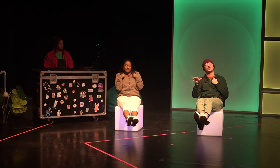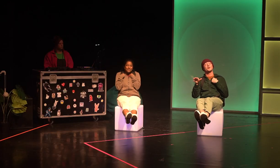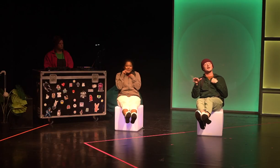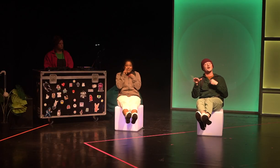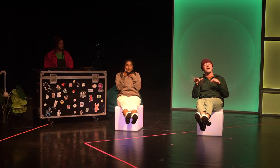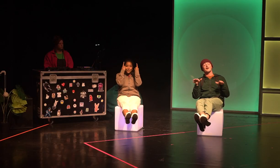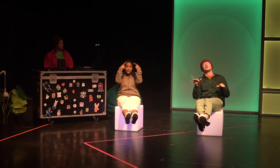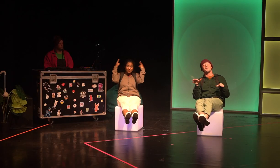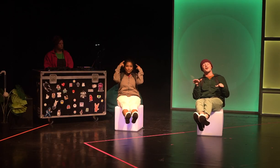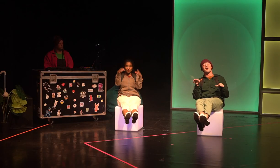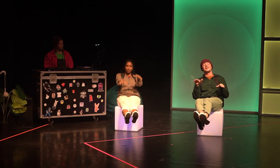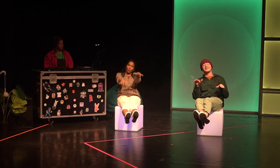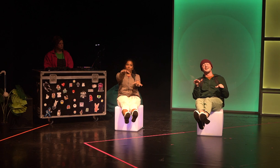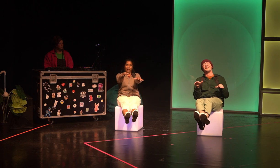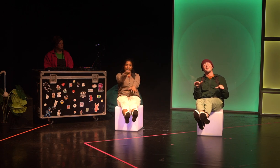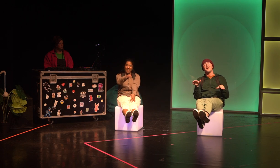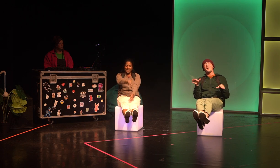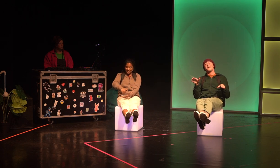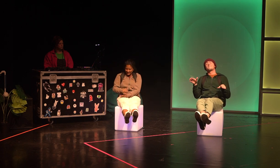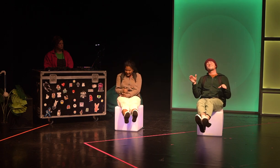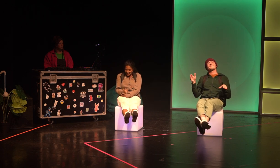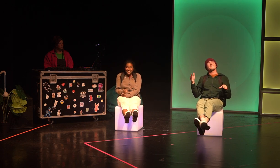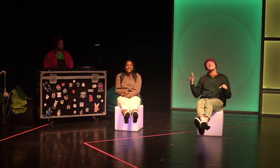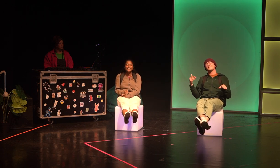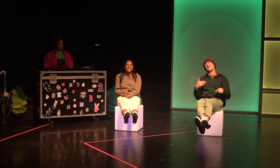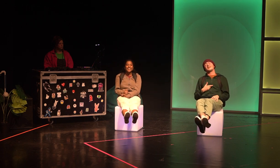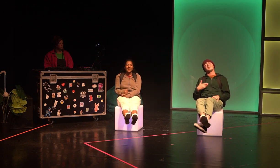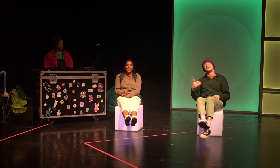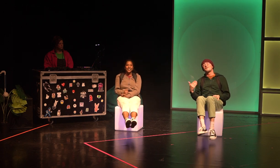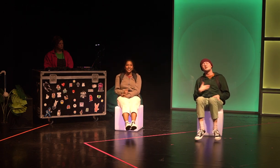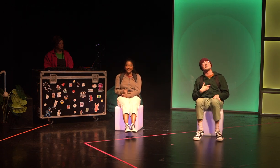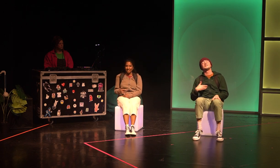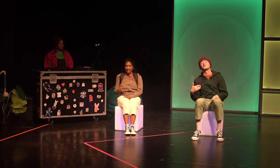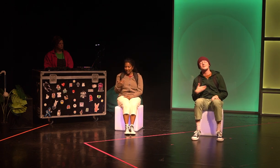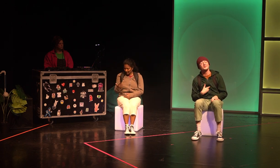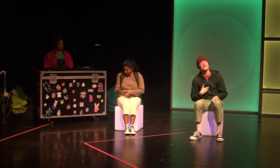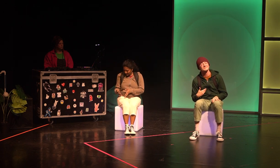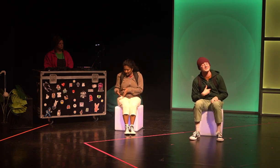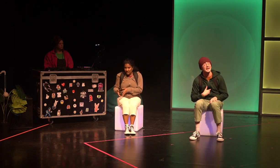Scooby-Doo on Zombie Island, I felt his little ribs digging